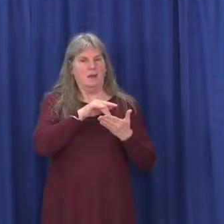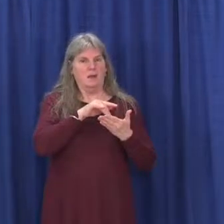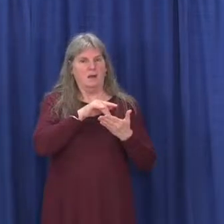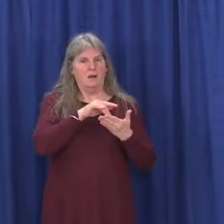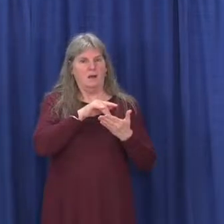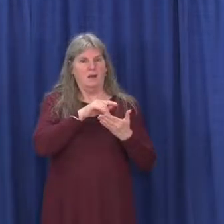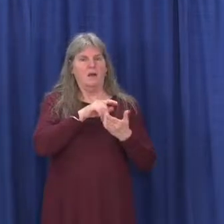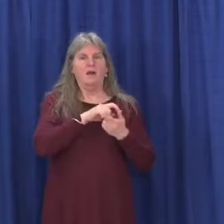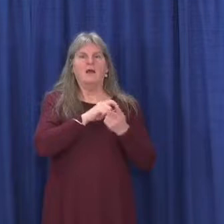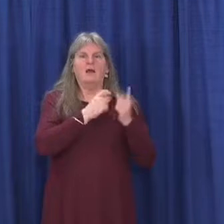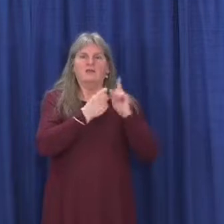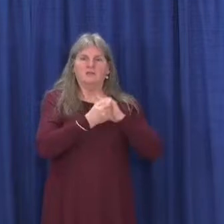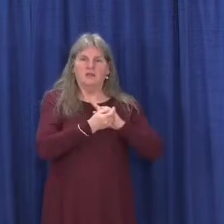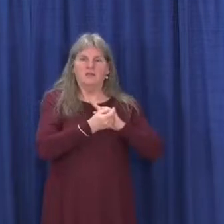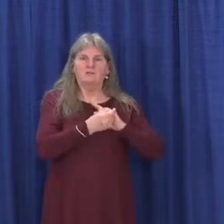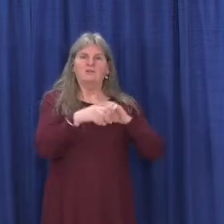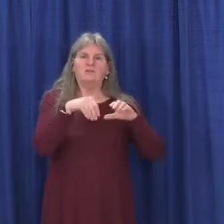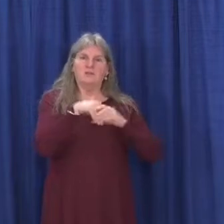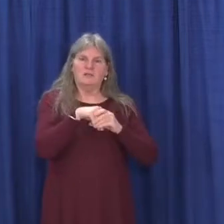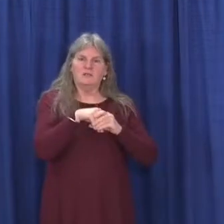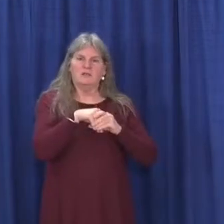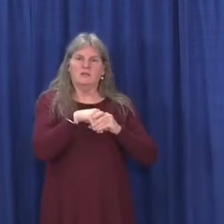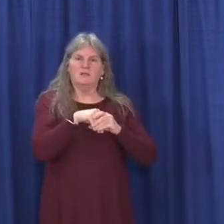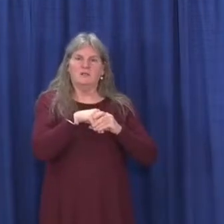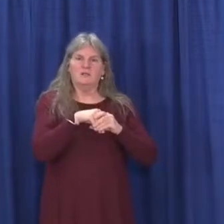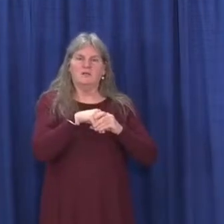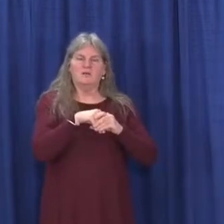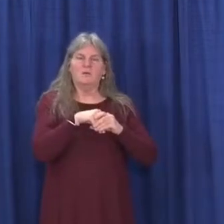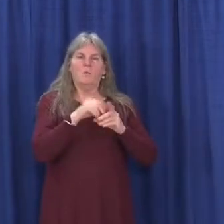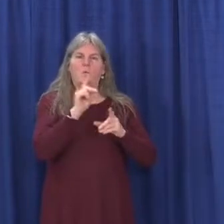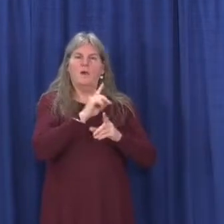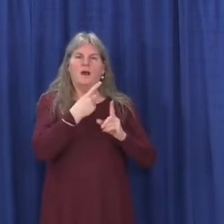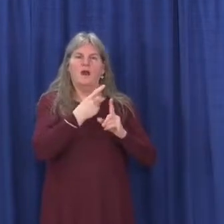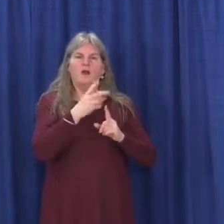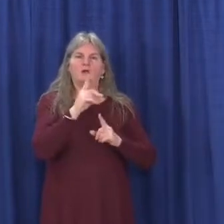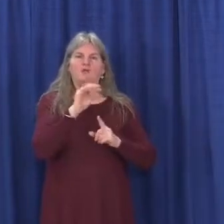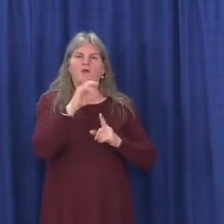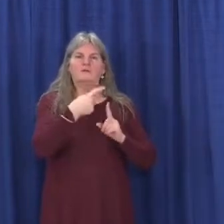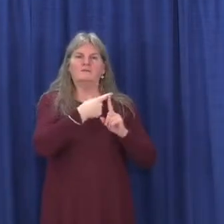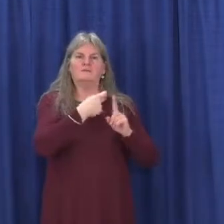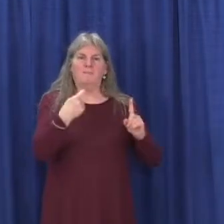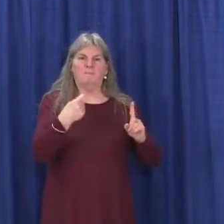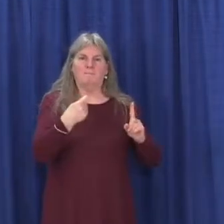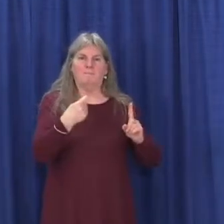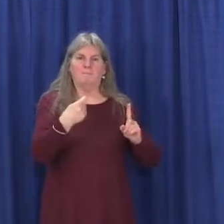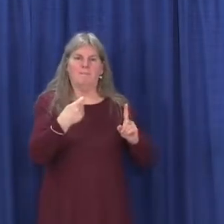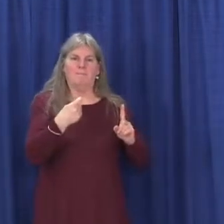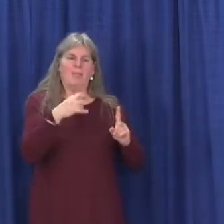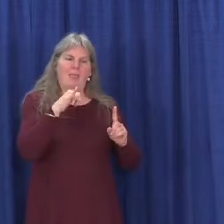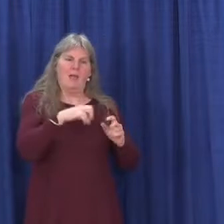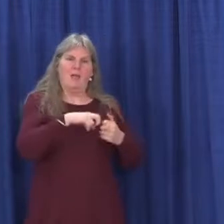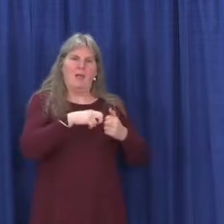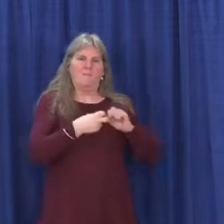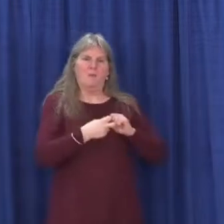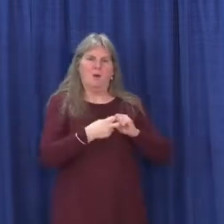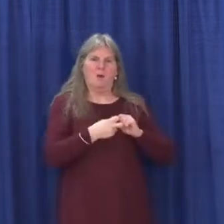supply with perhaps more toxicity and cross contamination of the drug